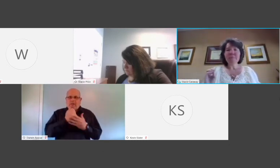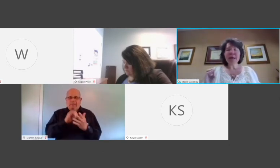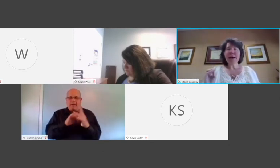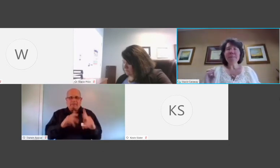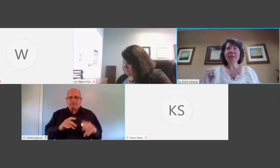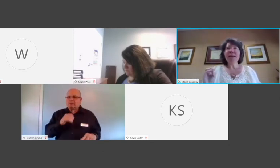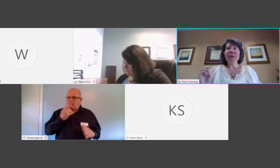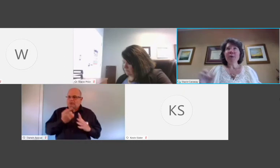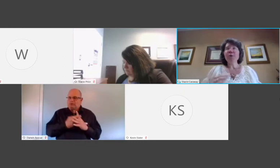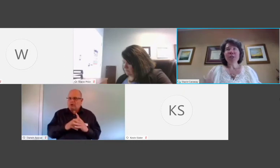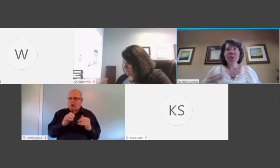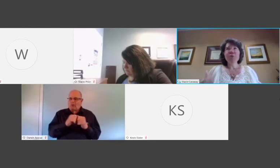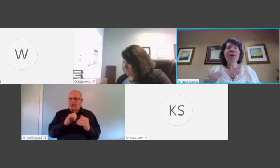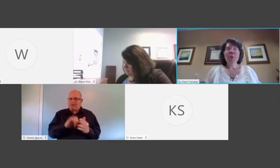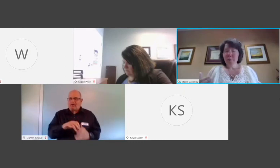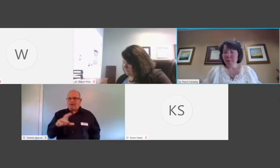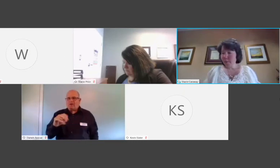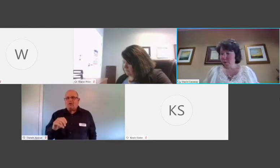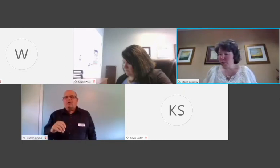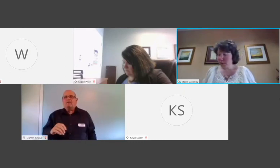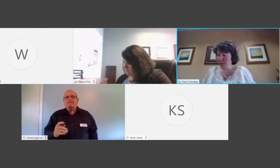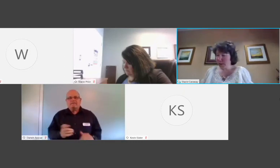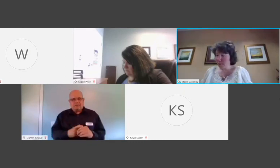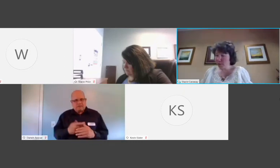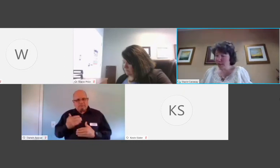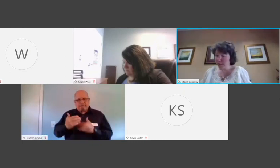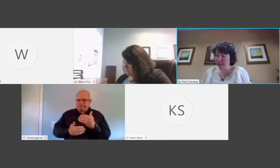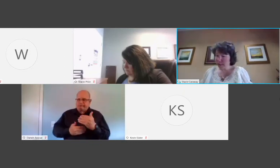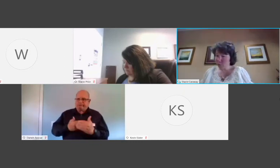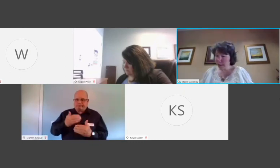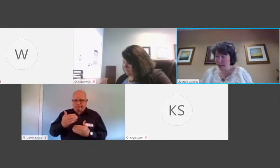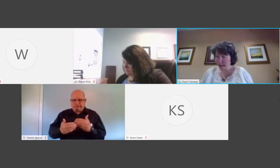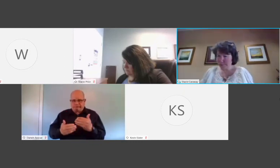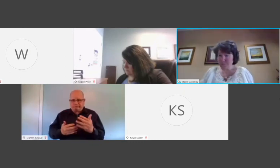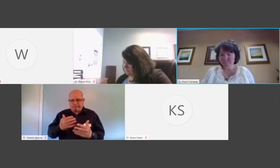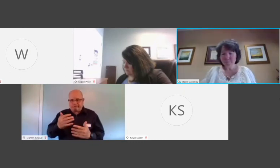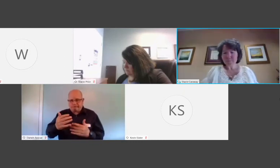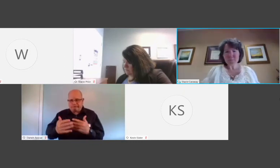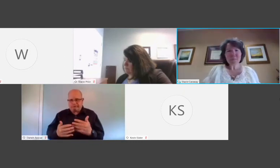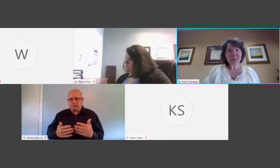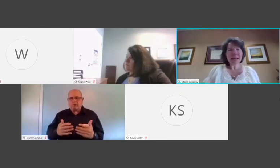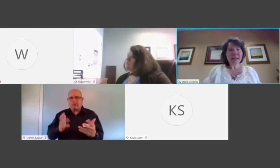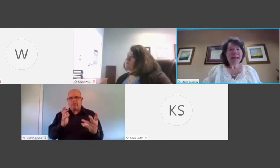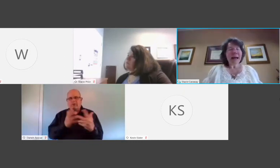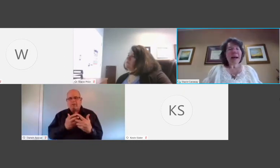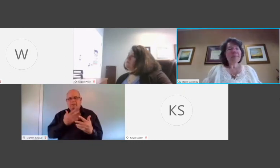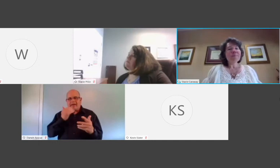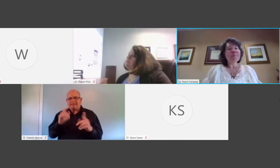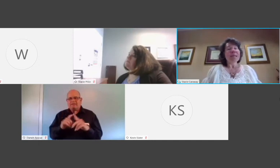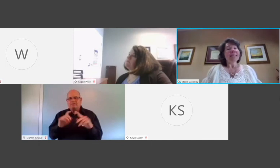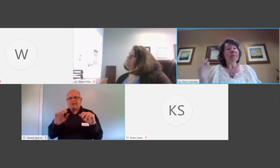You should still try to work with the person to the extent you can.